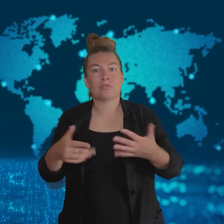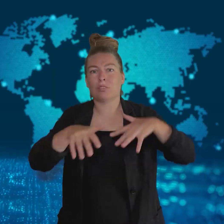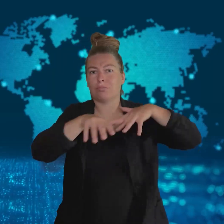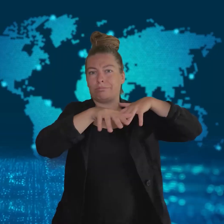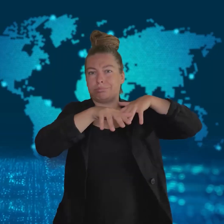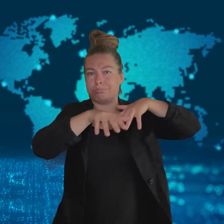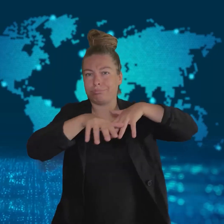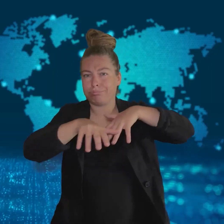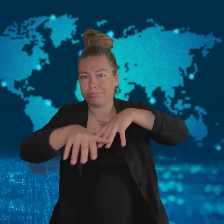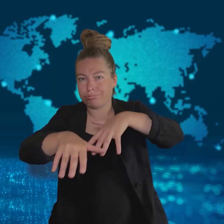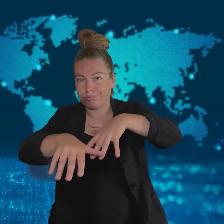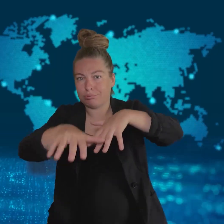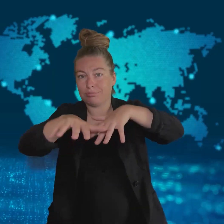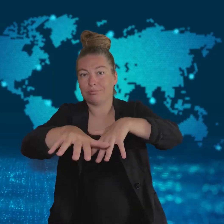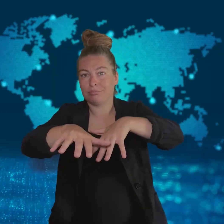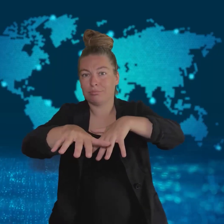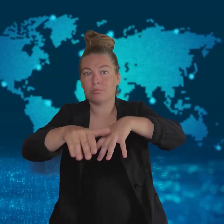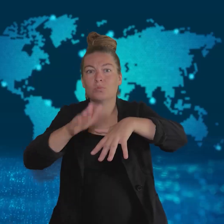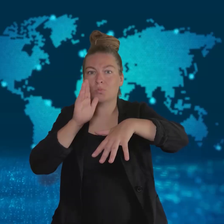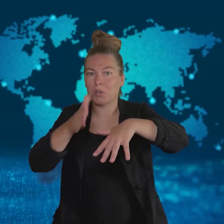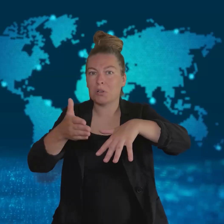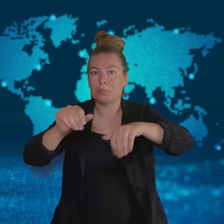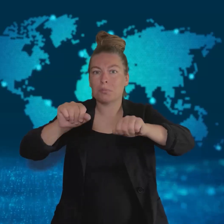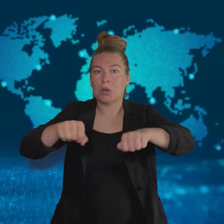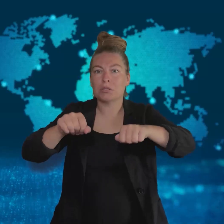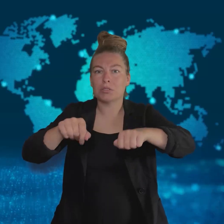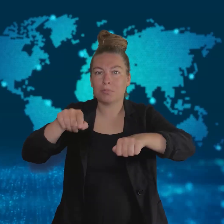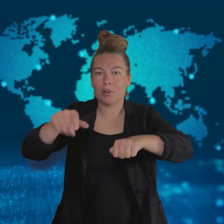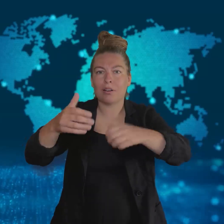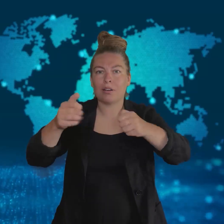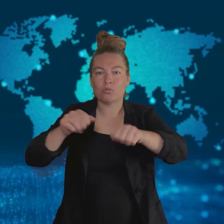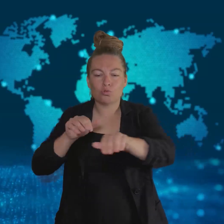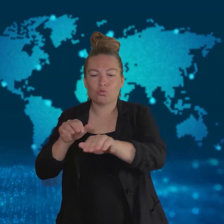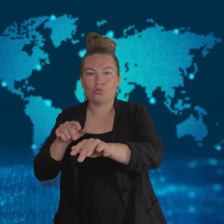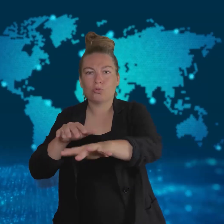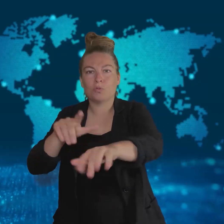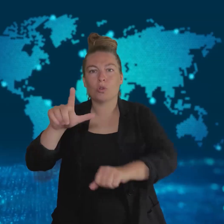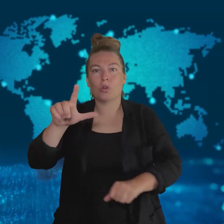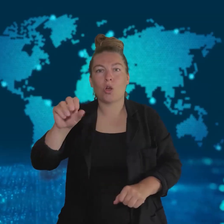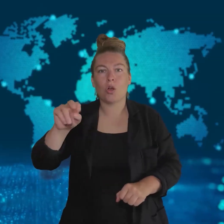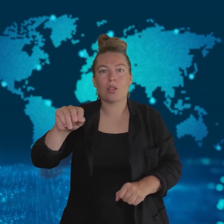As the glacier filled the valley.